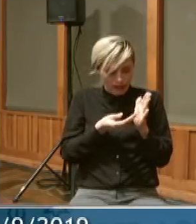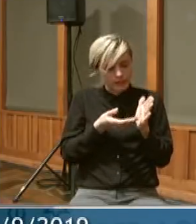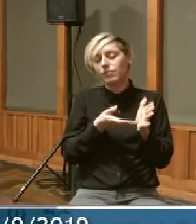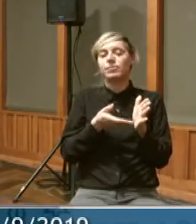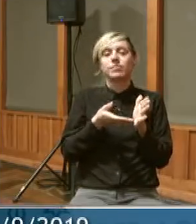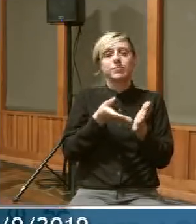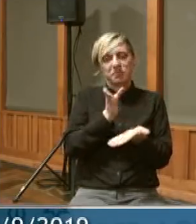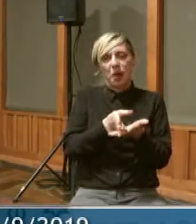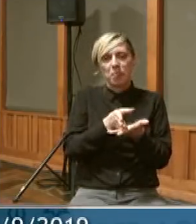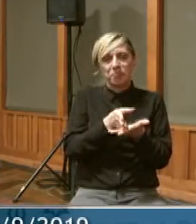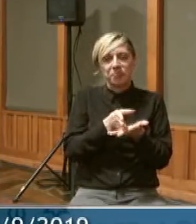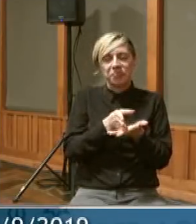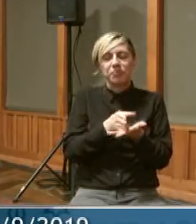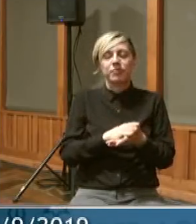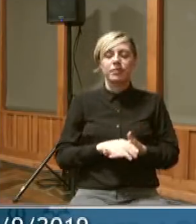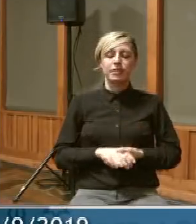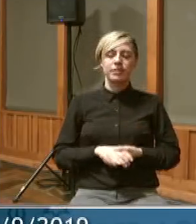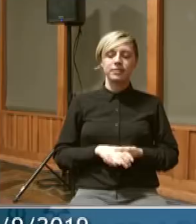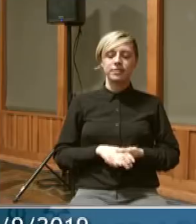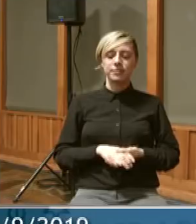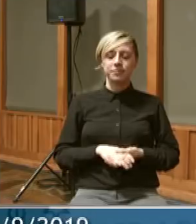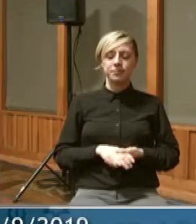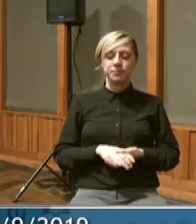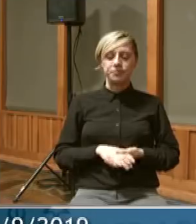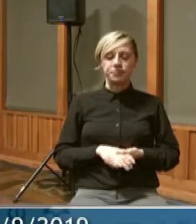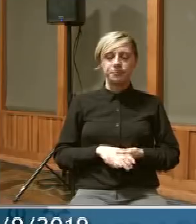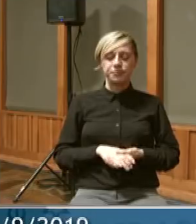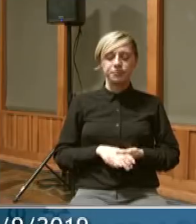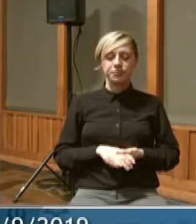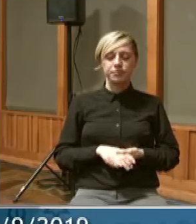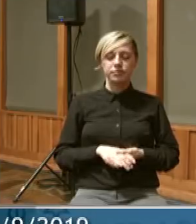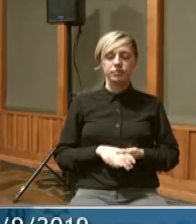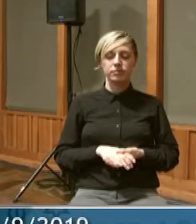COLLECTIVELY PULL YOUR HEADS OUT OF YOUR SPREADSHEETS.